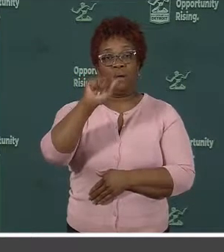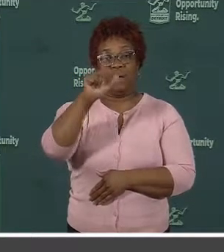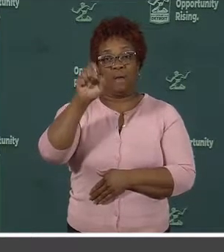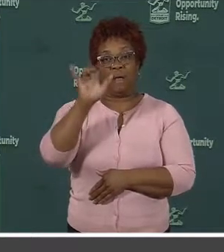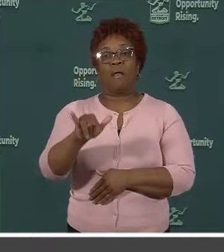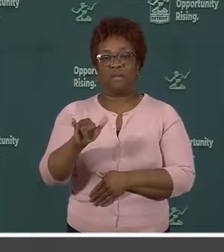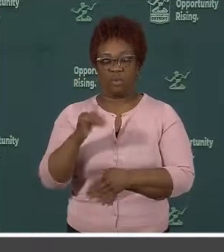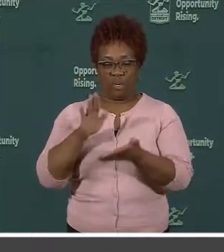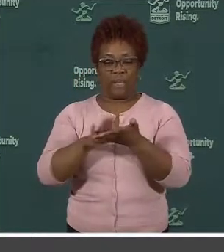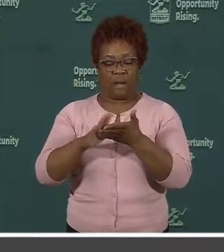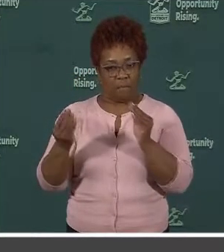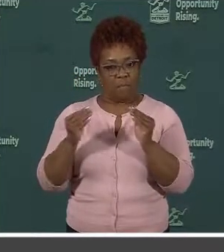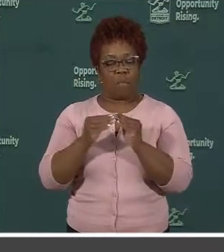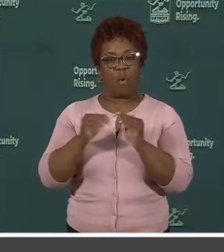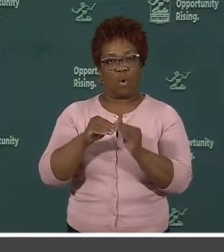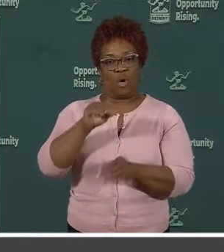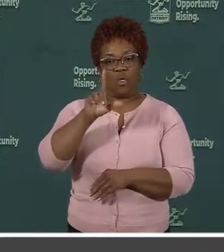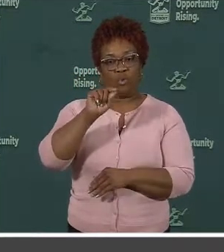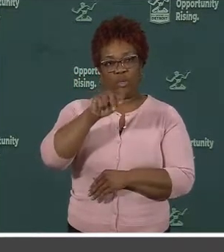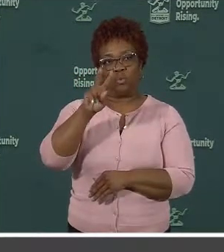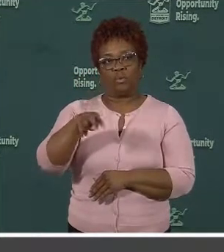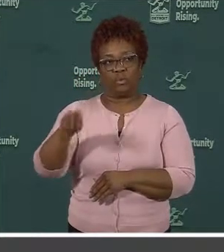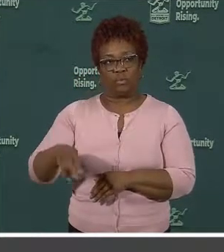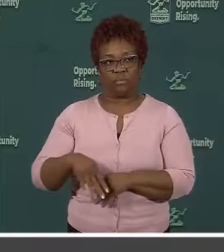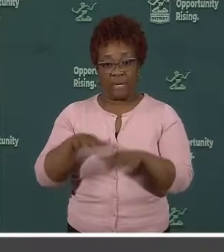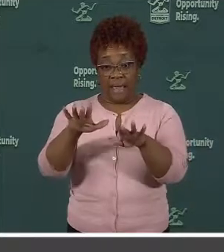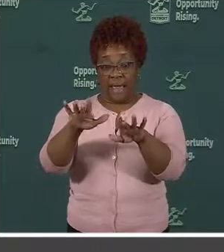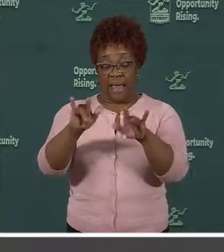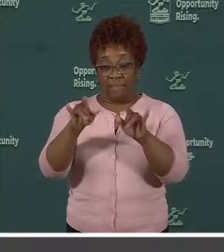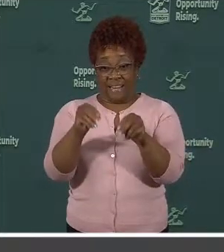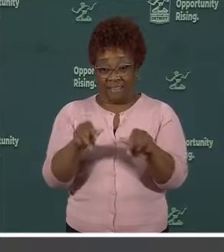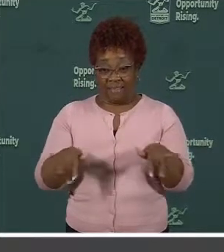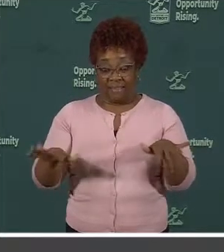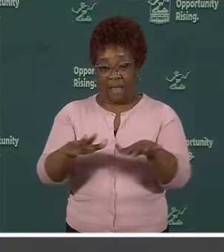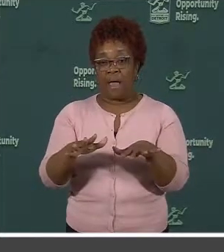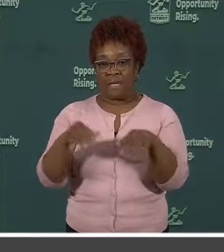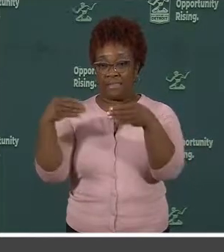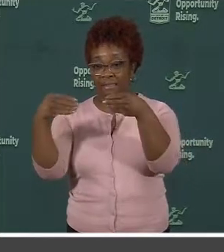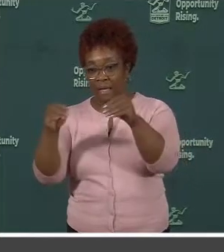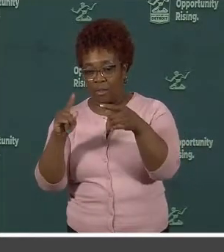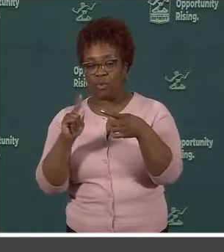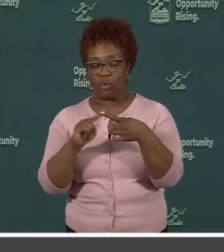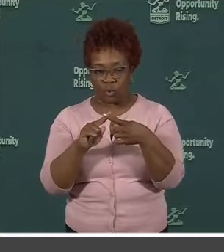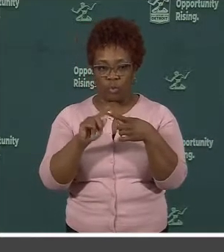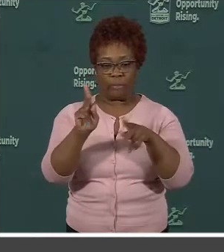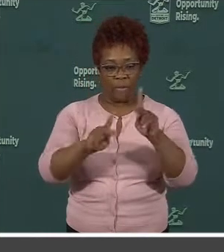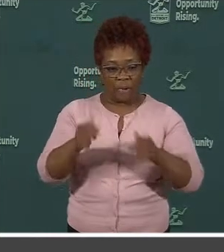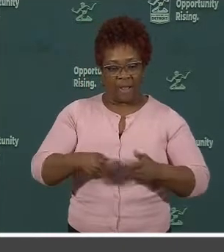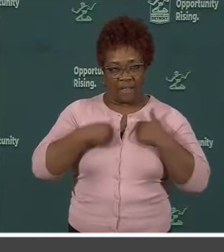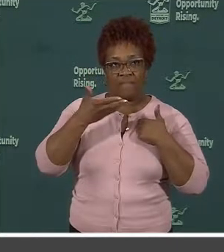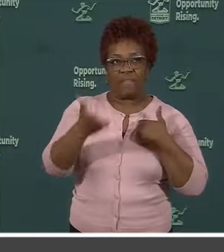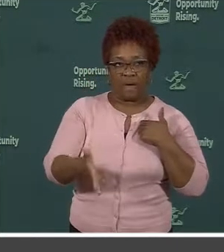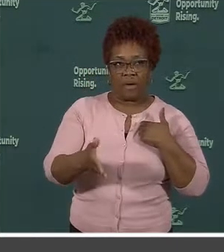WE'RE TURNING VACANT LAND BACK TO NEIGHBORS SELLING SIDE LOST TO DETROITERS FOR ONE HUNDRED DOLLARS EACH TWENTY THOUSAND